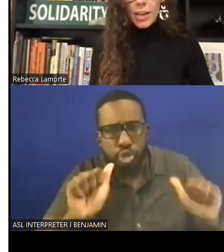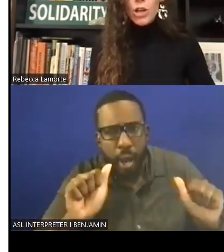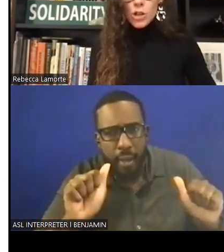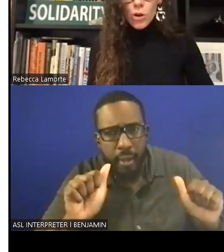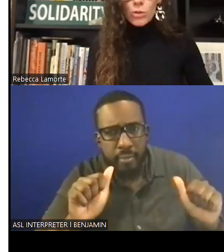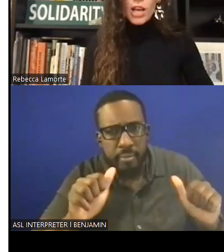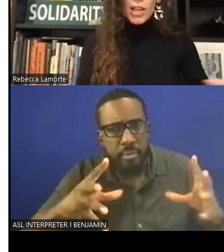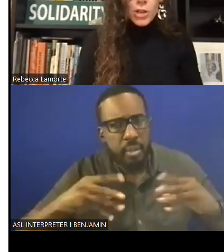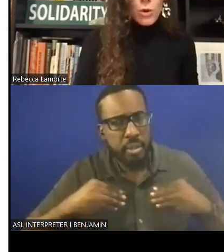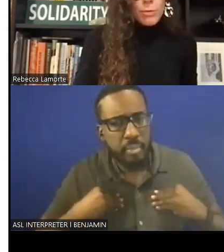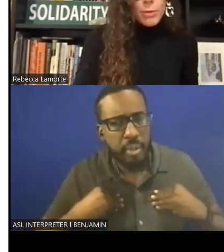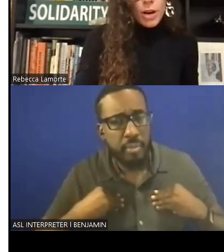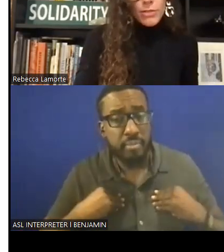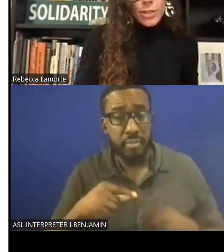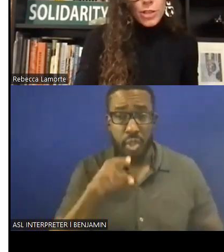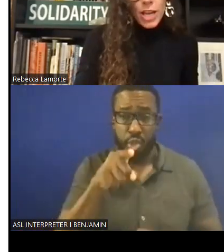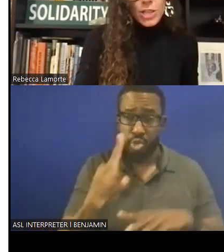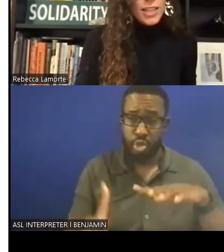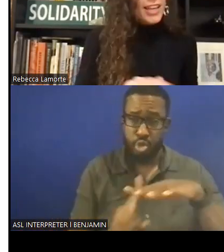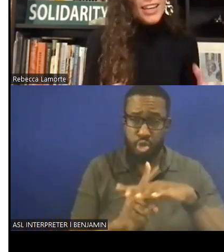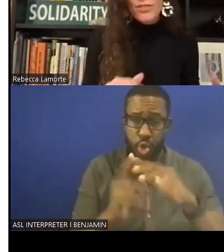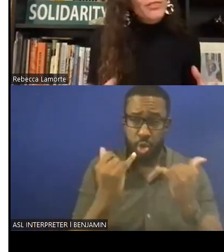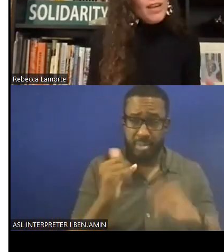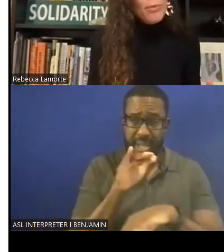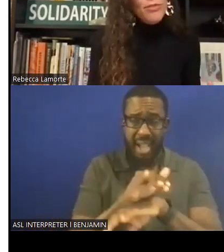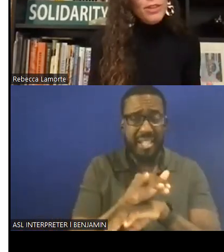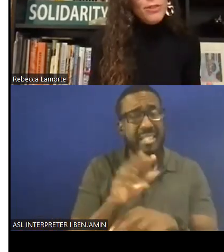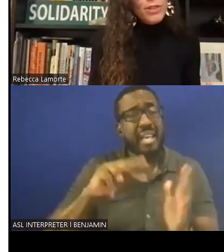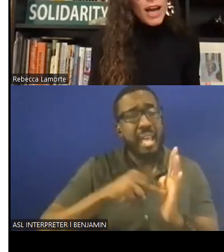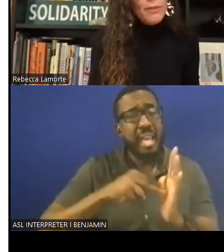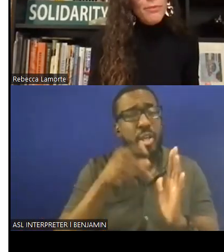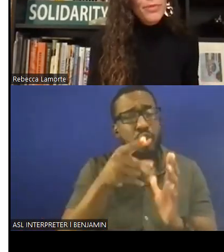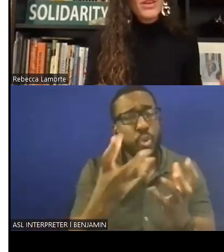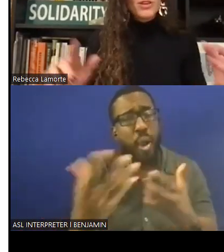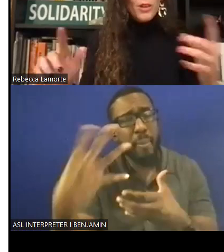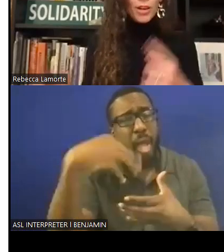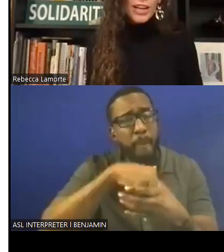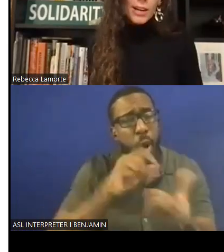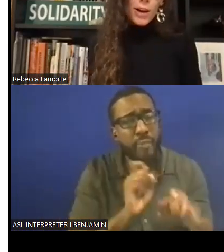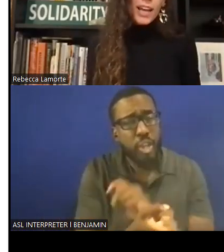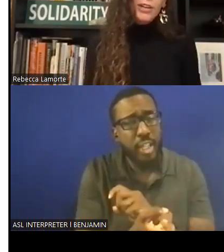shows that you wanna be a part of this change. And that, again, even if it's not perfect the first time, you're gonna get it right,